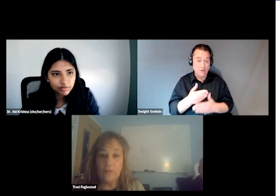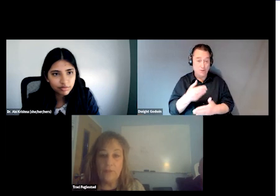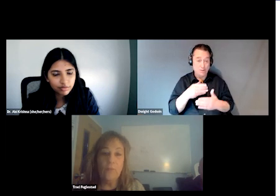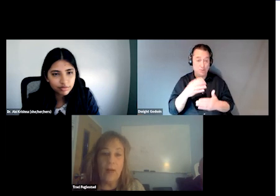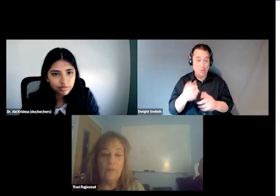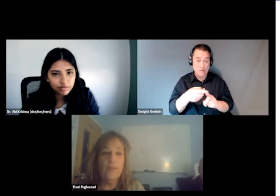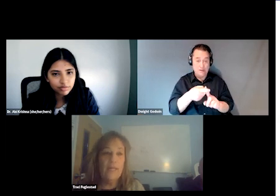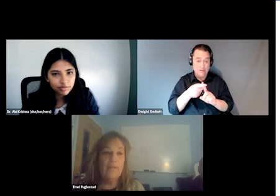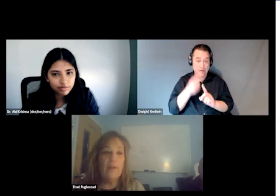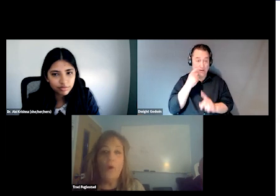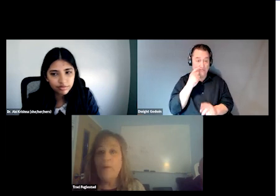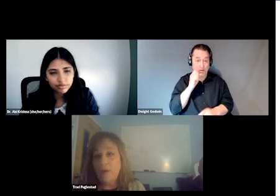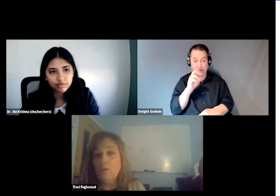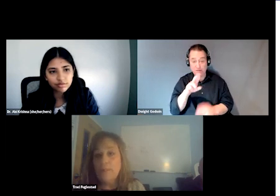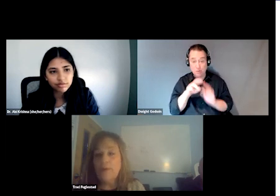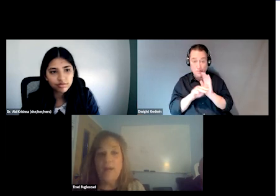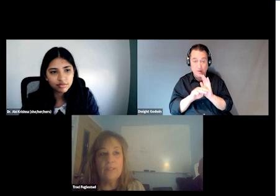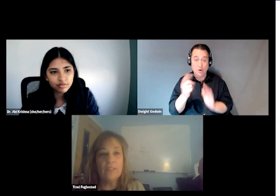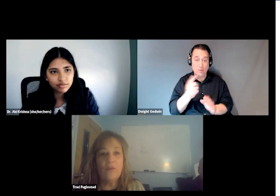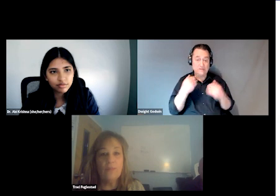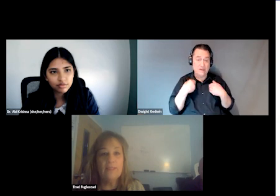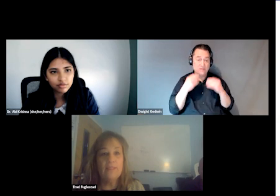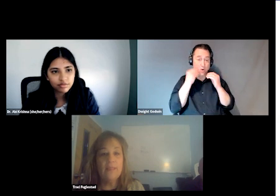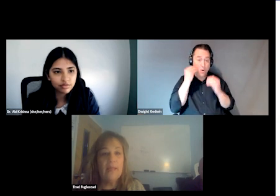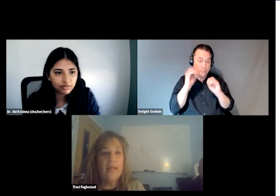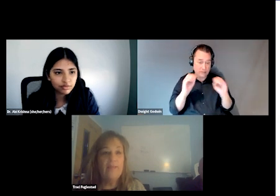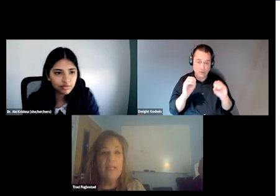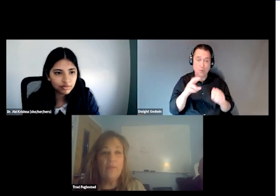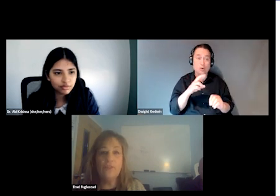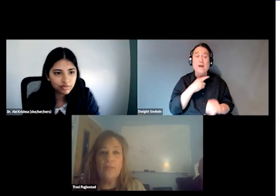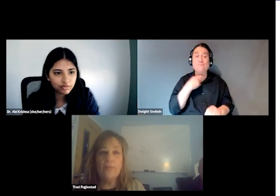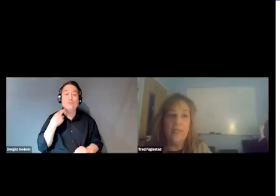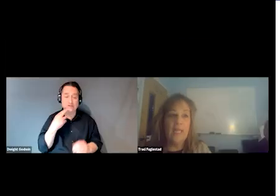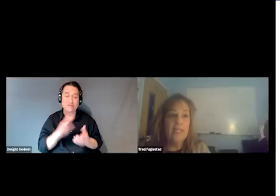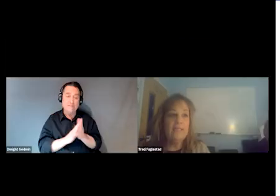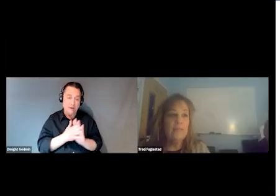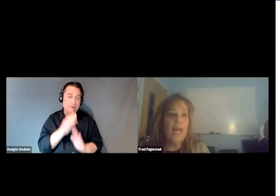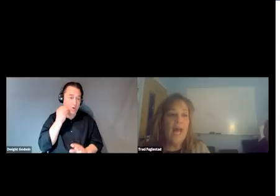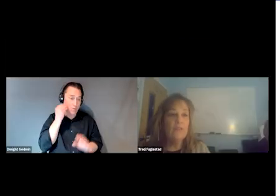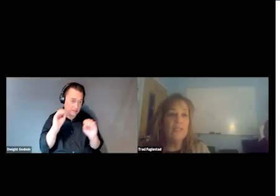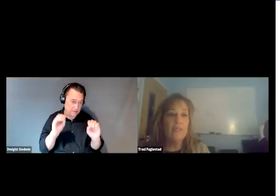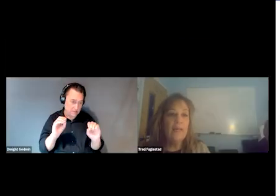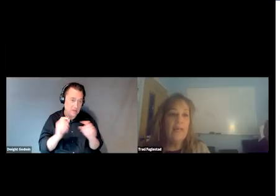on the SOAR model, they're always homeless or at risk of homelessness and then on the treatment plan, I link them to housing.